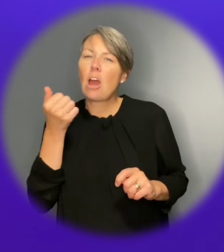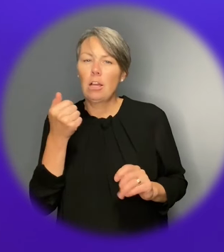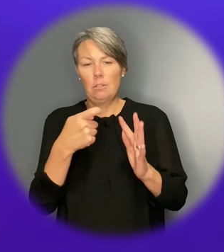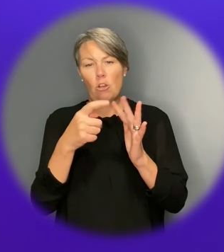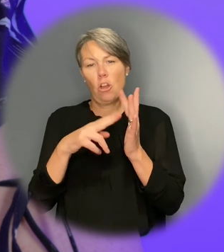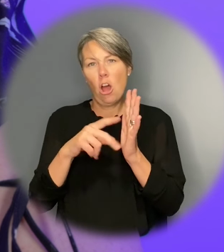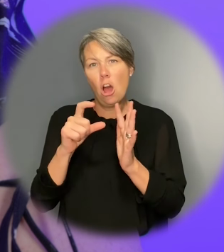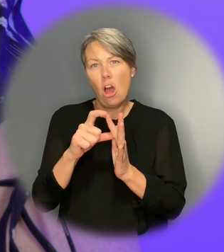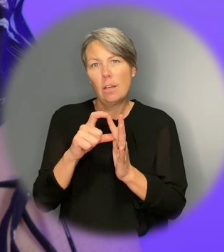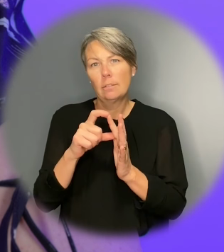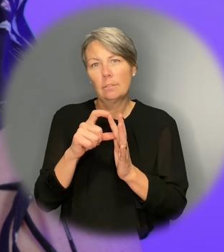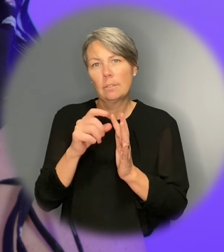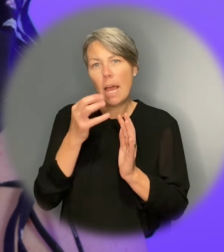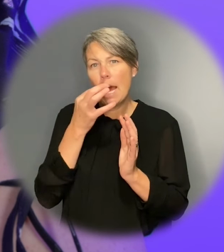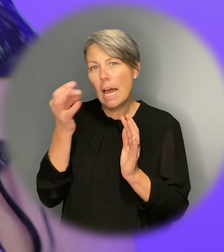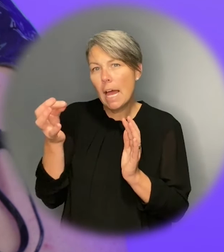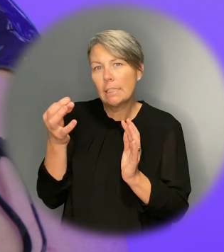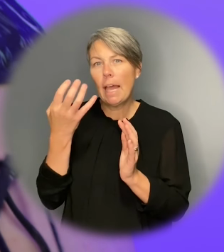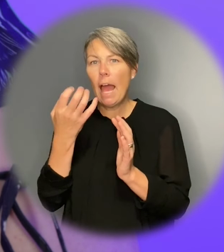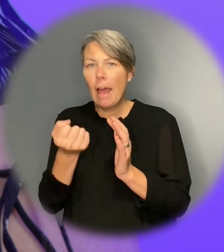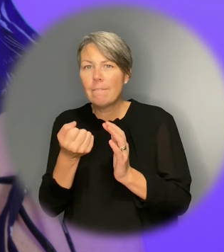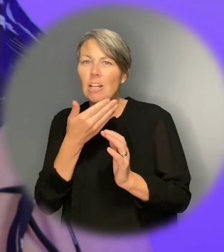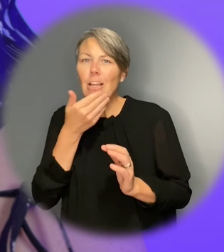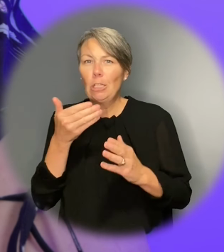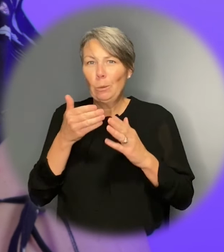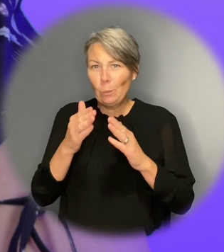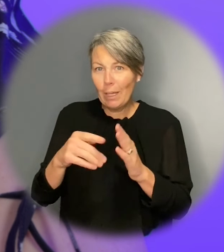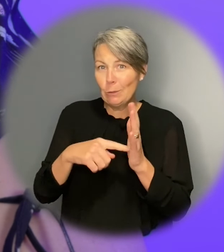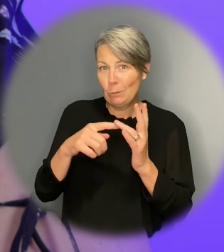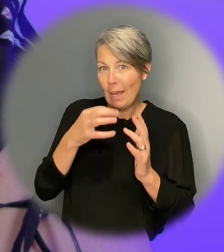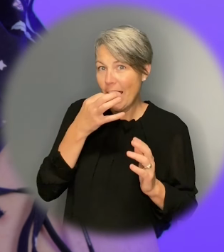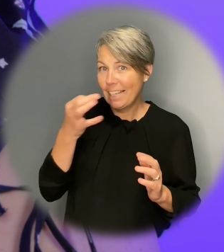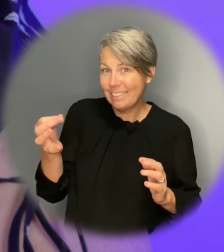good faith there are ways to work around it if if you have have an STI or if your